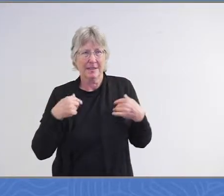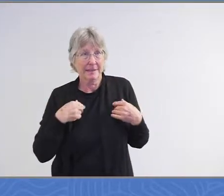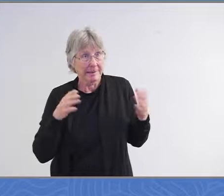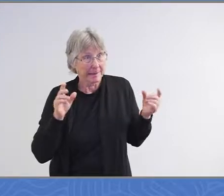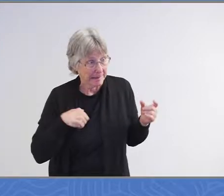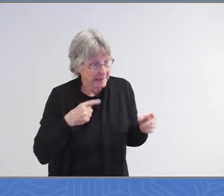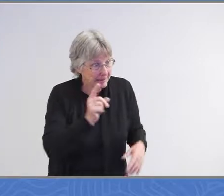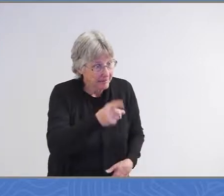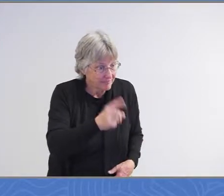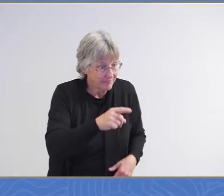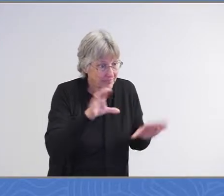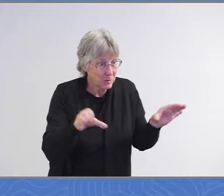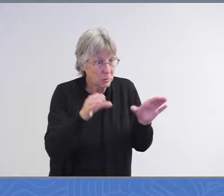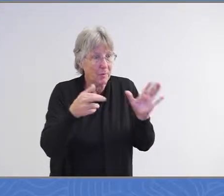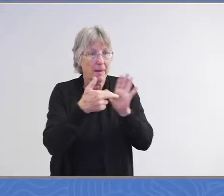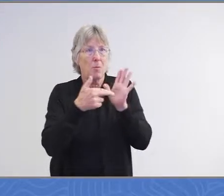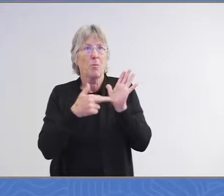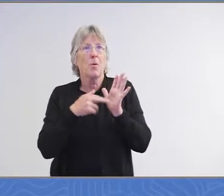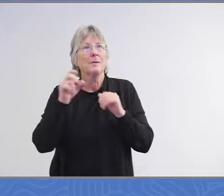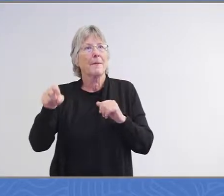on the students putting all parties at risk.